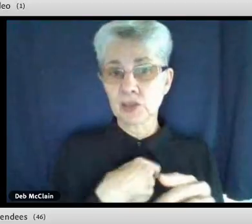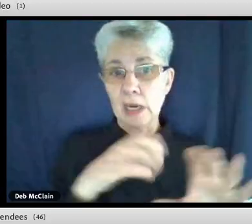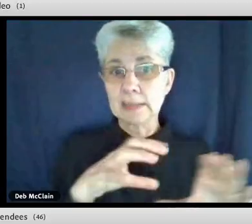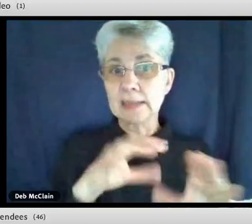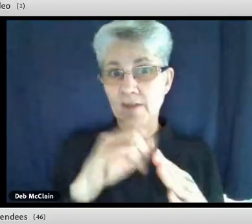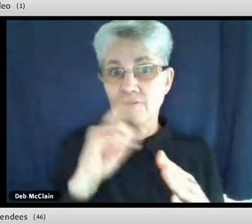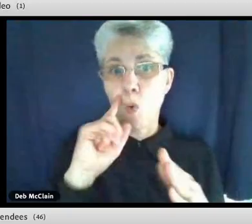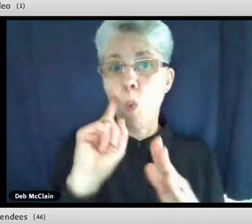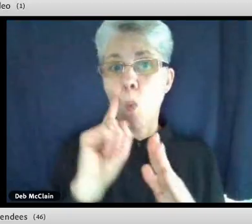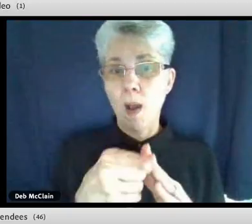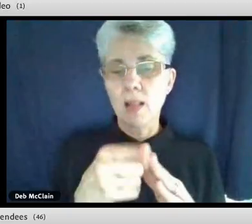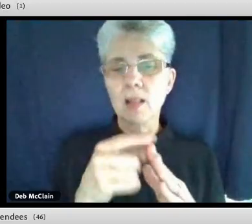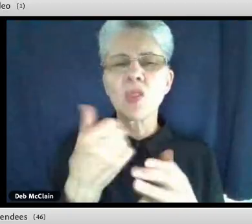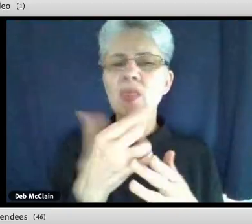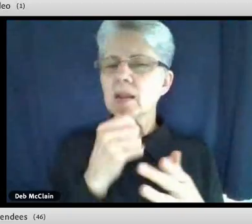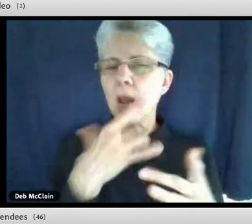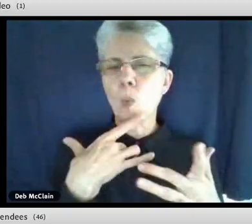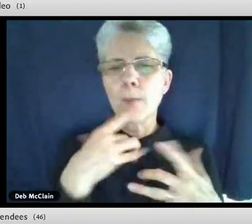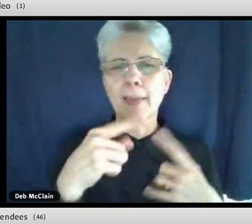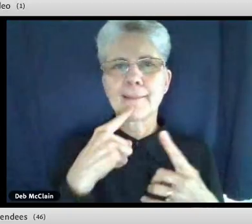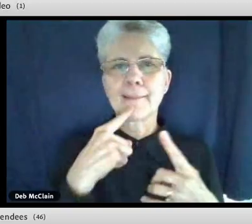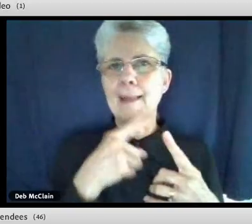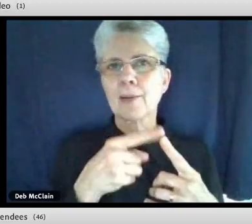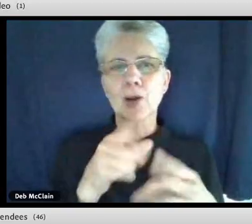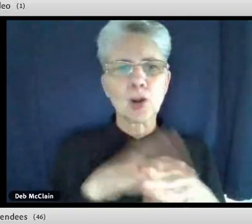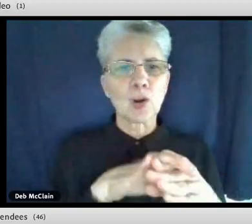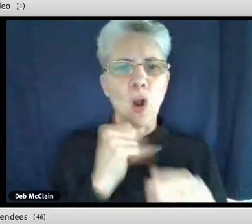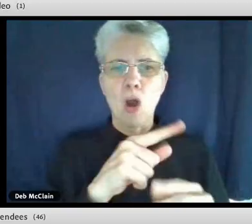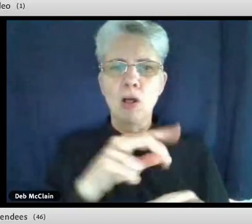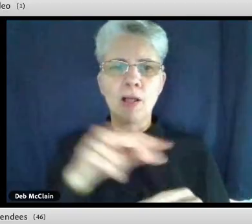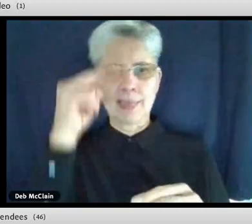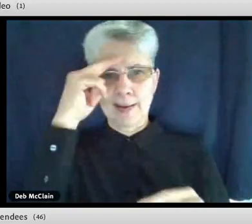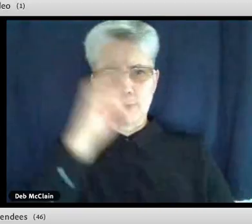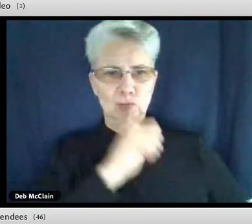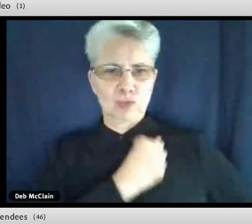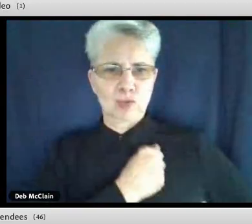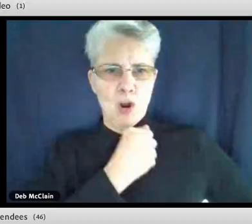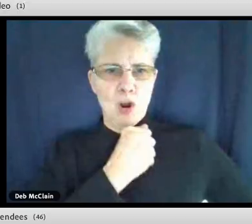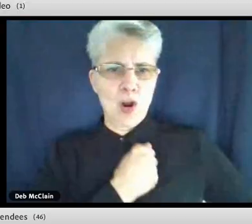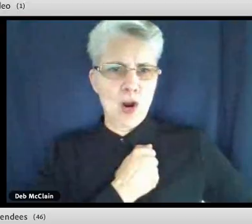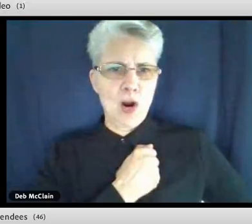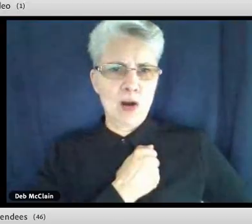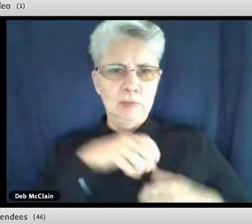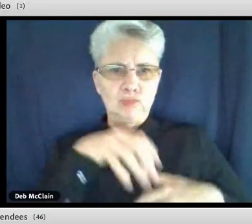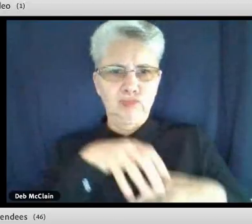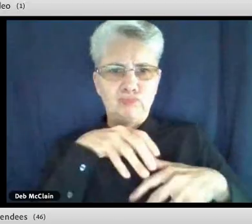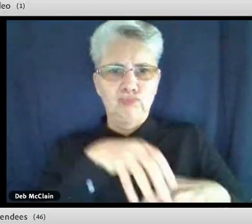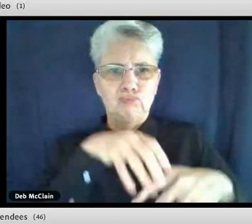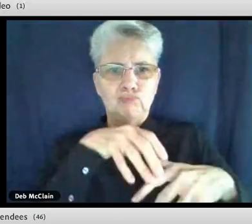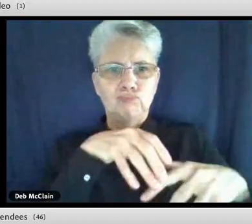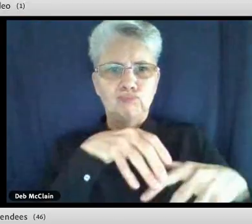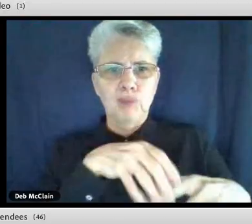and the other thing not to worry about is, they're not going to call out the National Guard and put, you know, militia so we have to stay in our houses